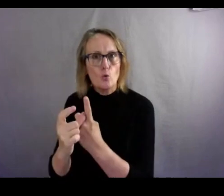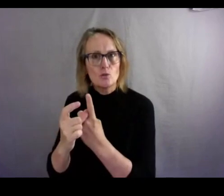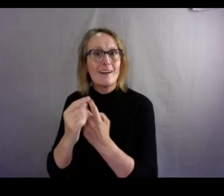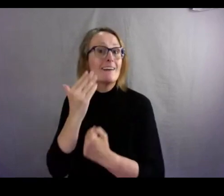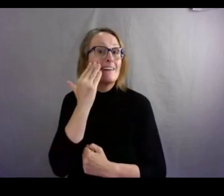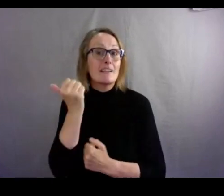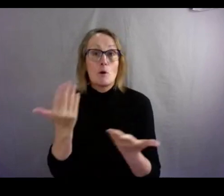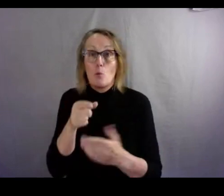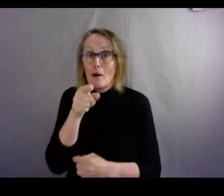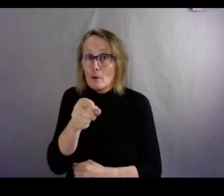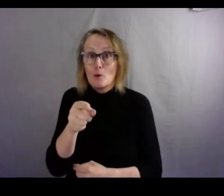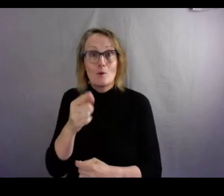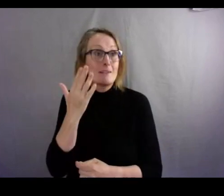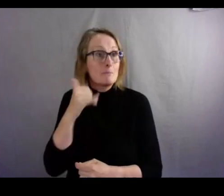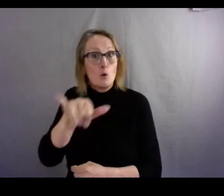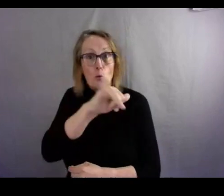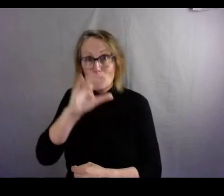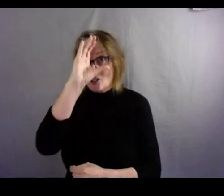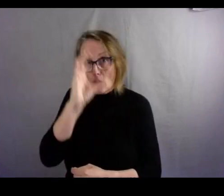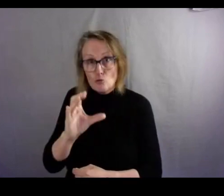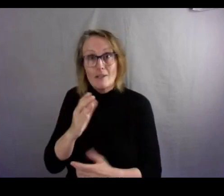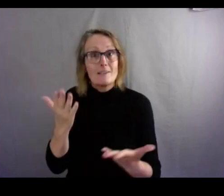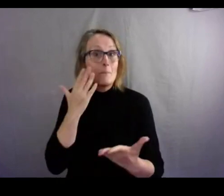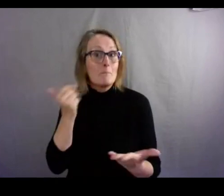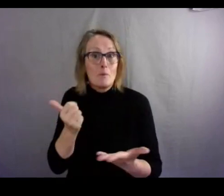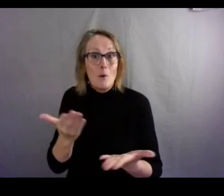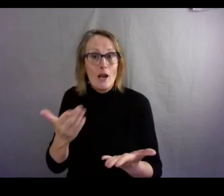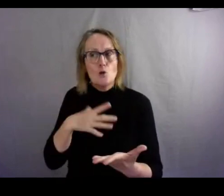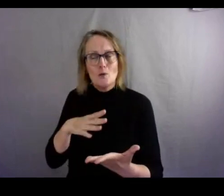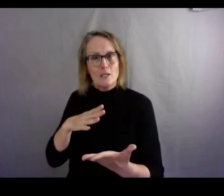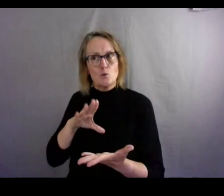in somebody's country is to build deep connections, to build strong relationships.